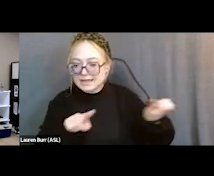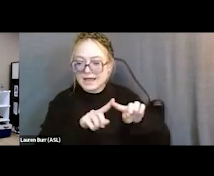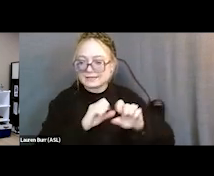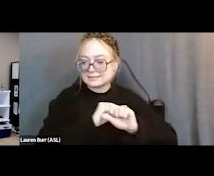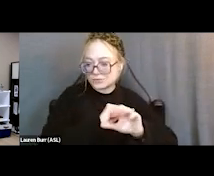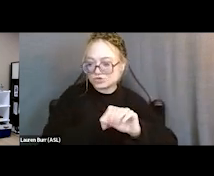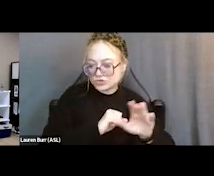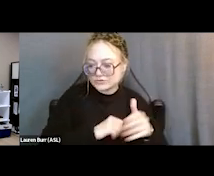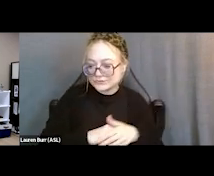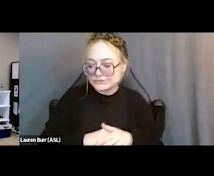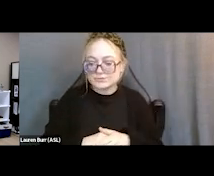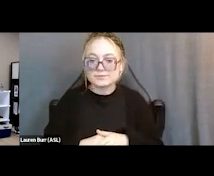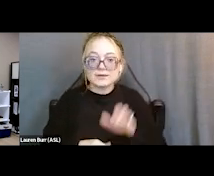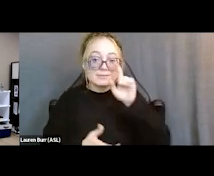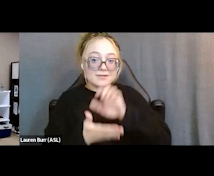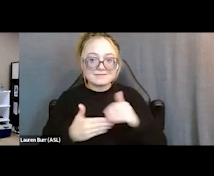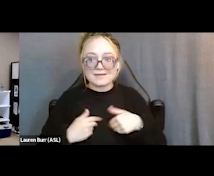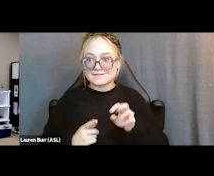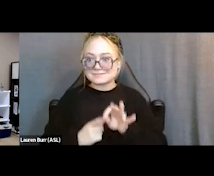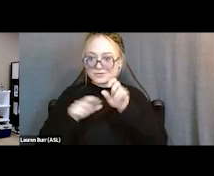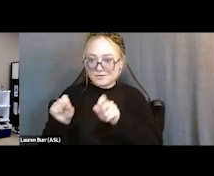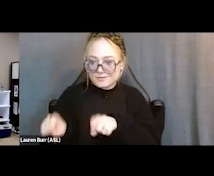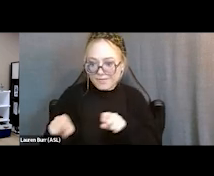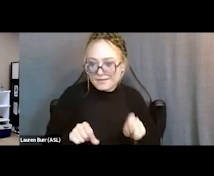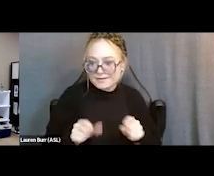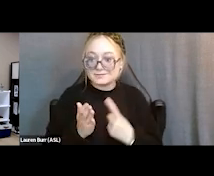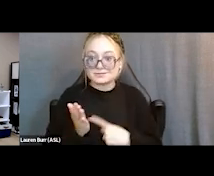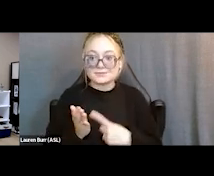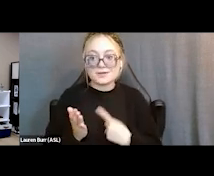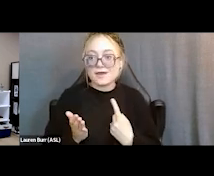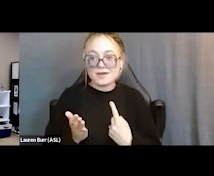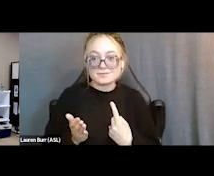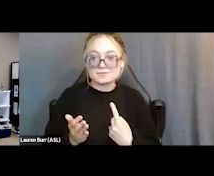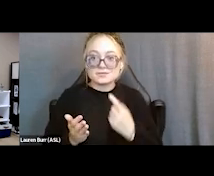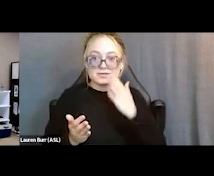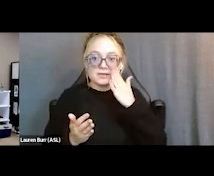Believing that they have special abilities or sometimes are a prominent person or a deity.